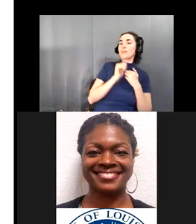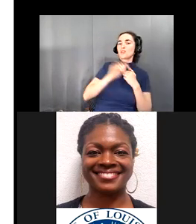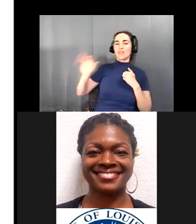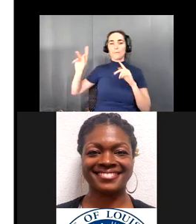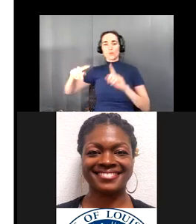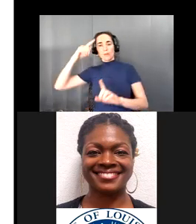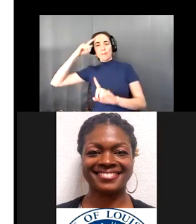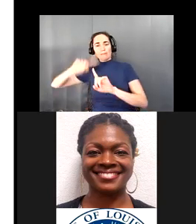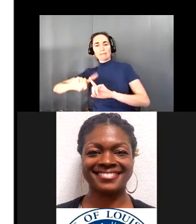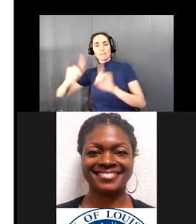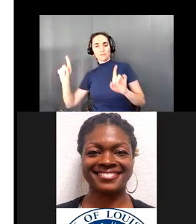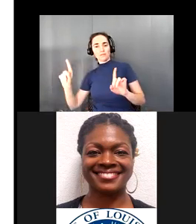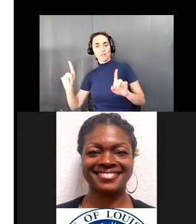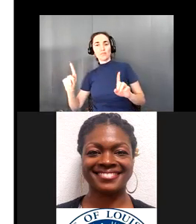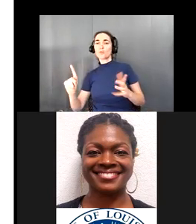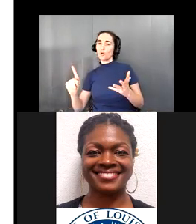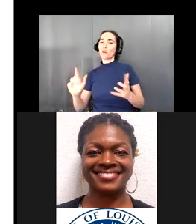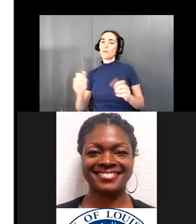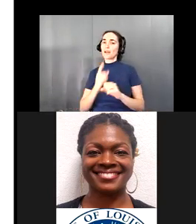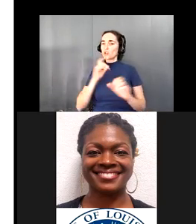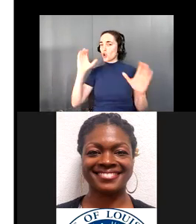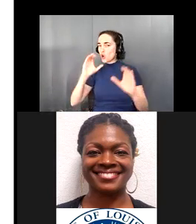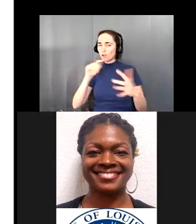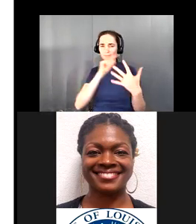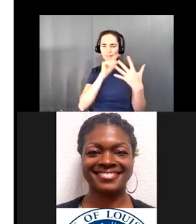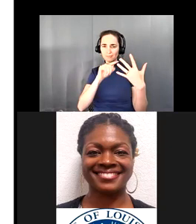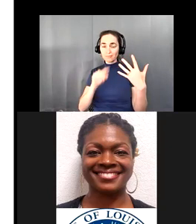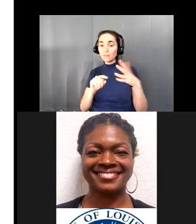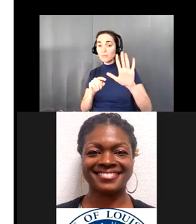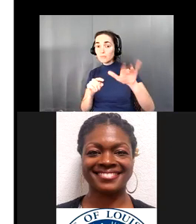off the beaten path, so to speak, again this all should be put on a powder form before